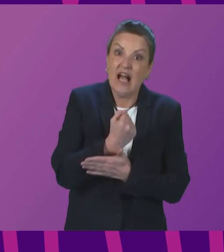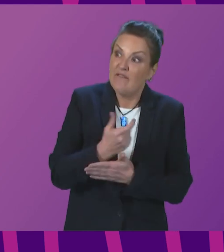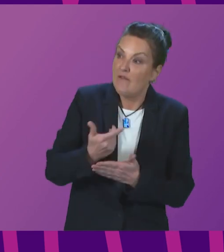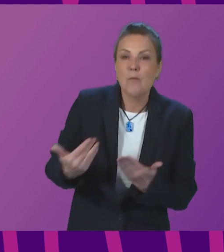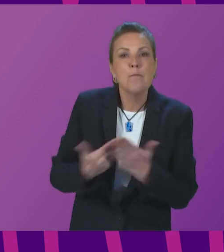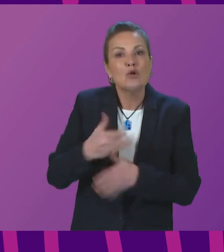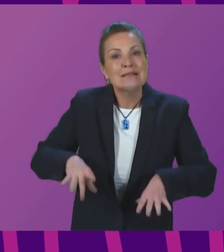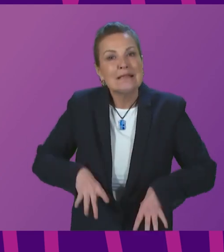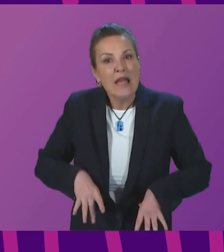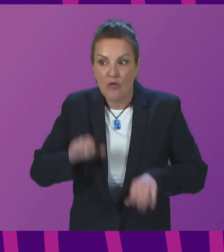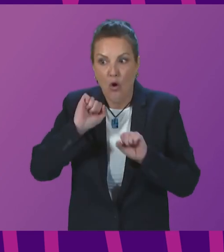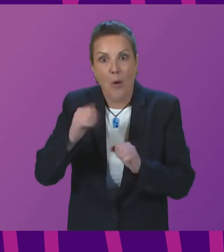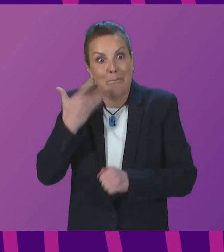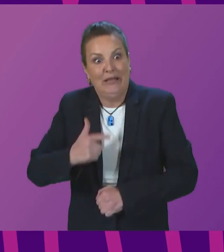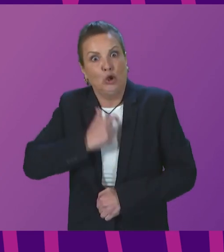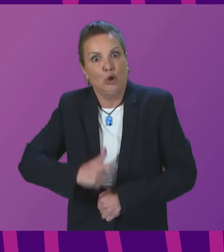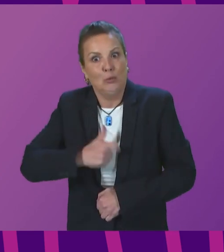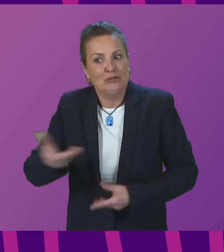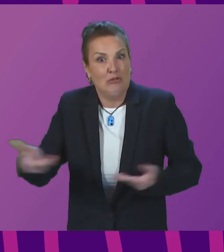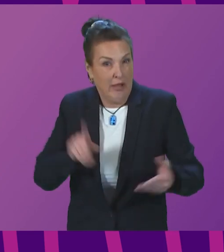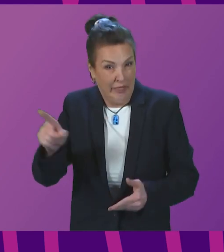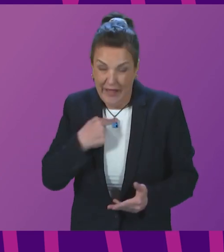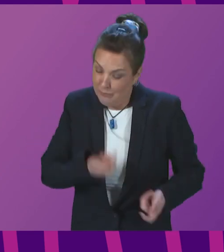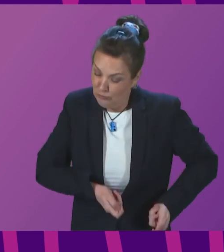have all raised valid concerns about the vulnerability and desperation of those who are arriving